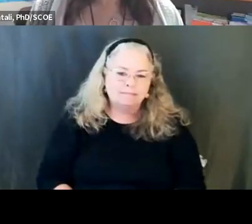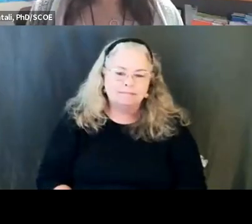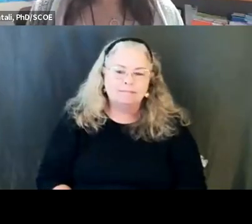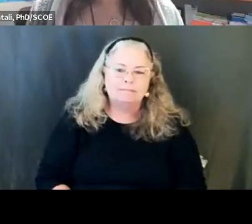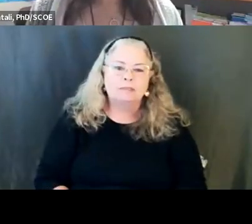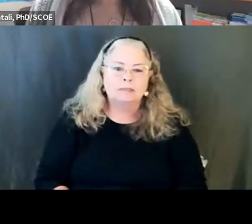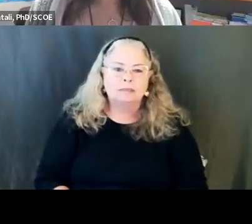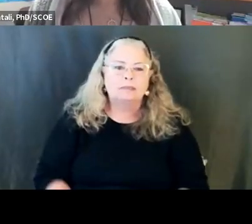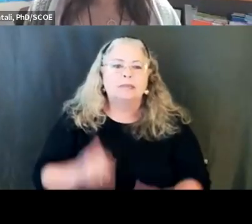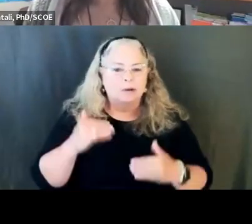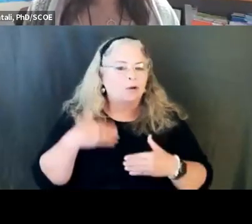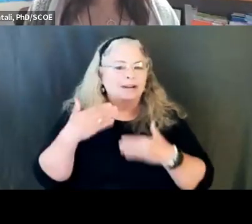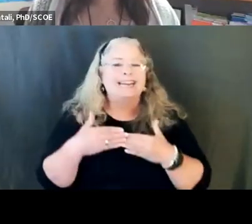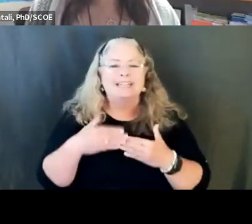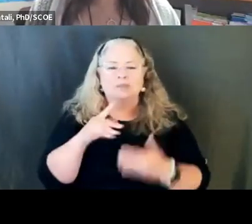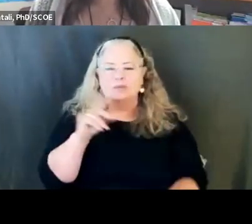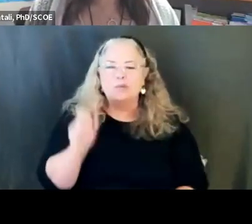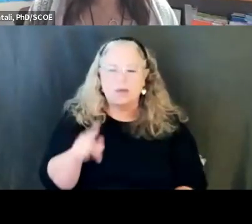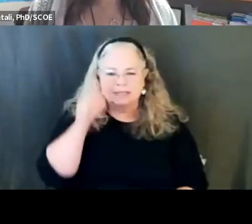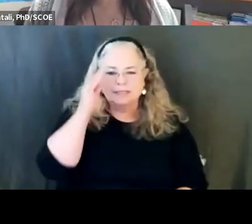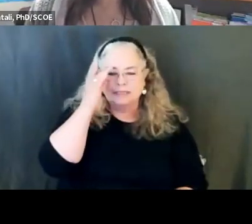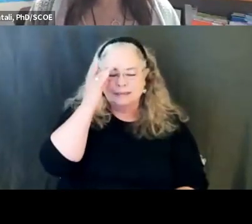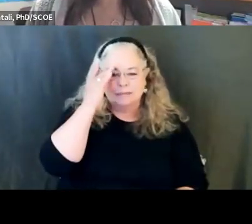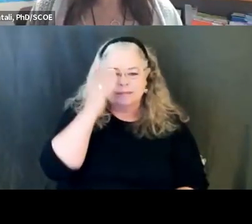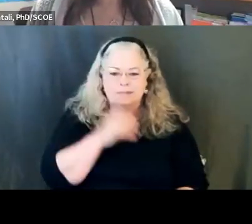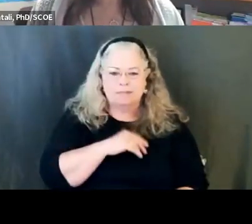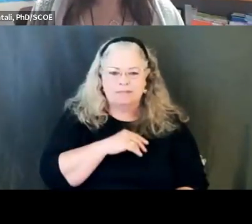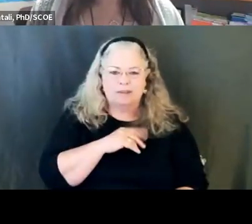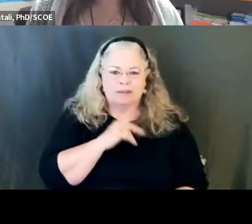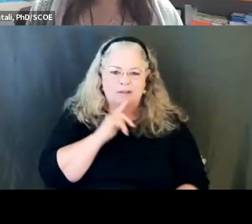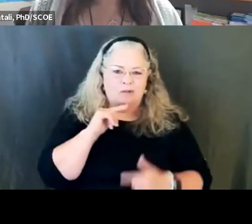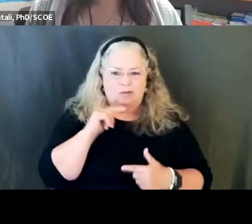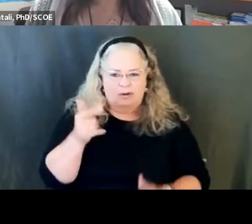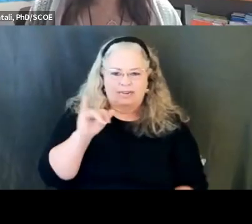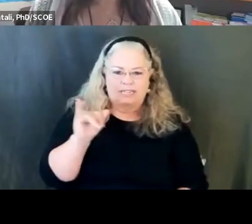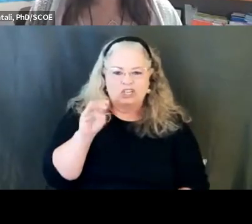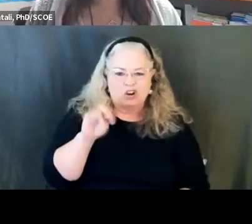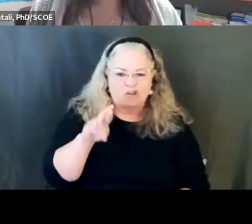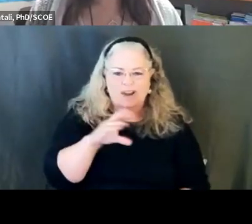I'm going to move on to the next question and we'll we'll go to Jennifer and Doug start for this